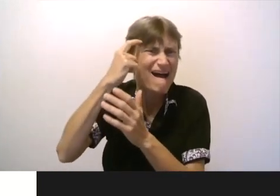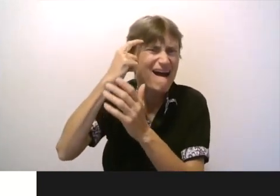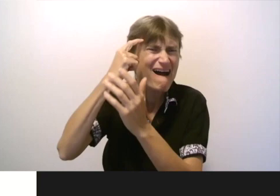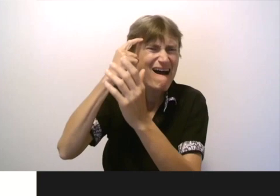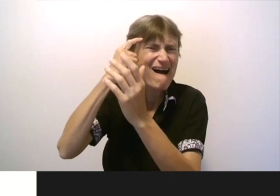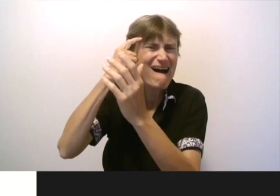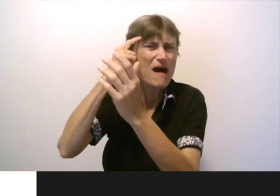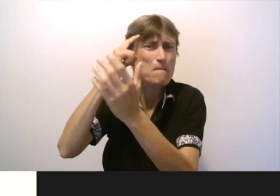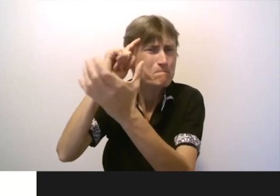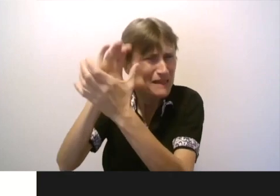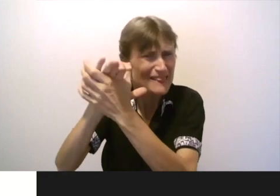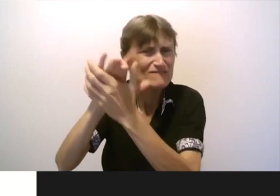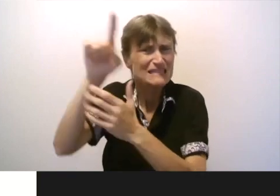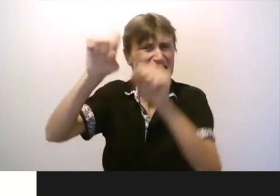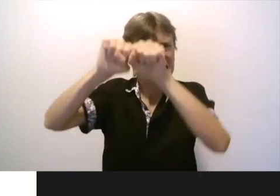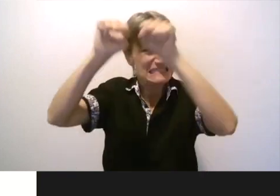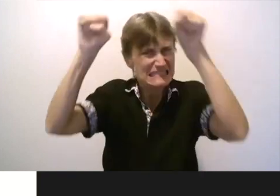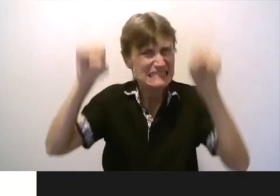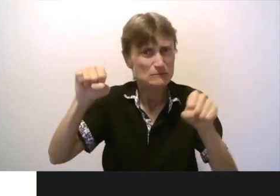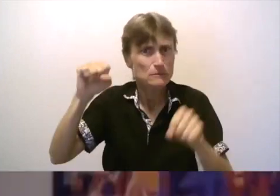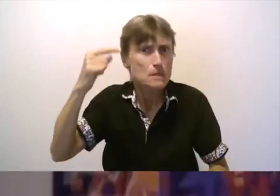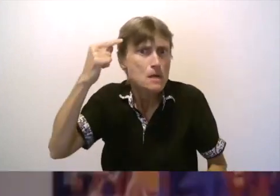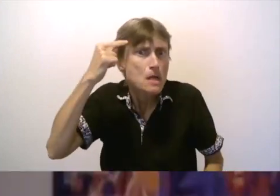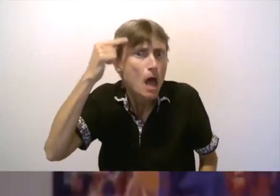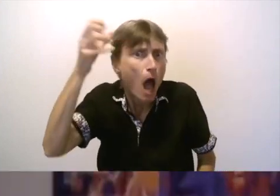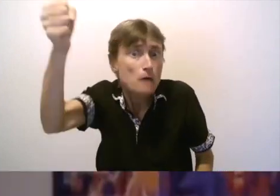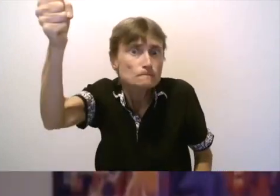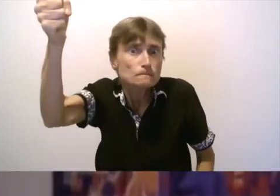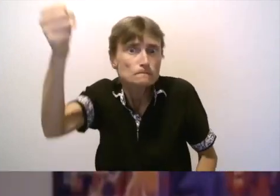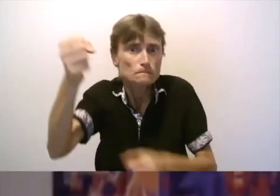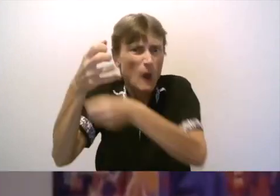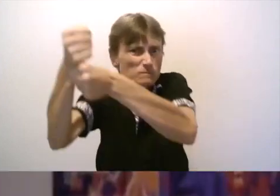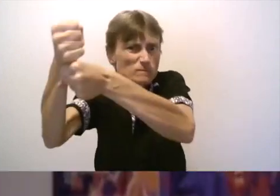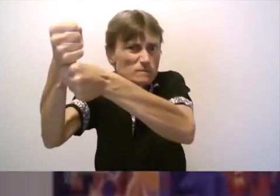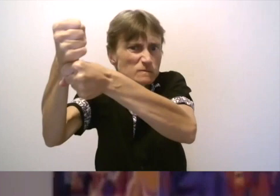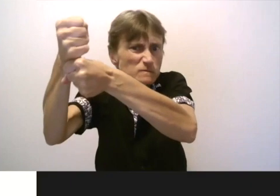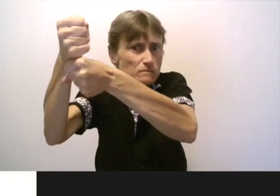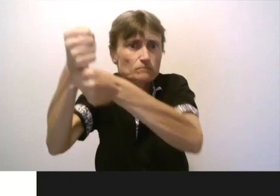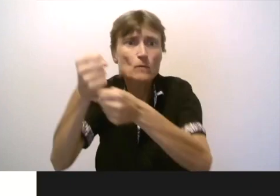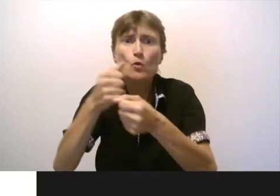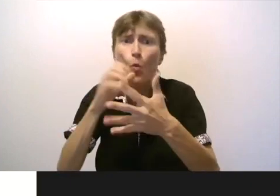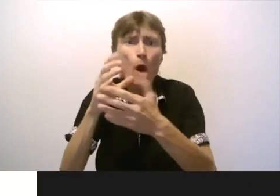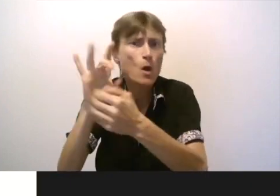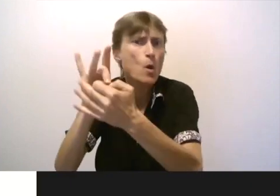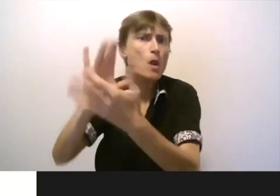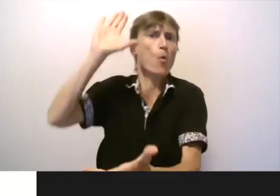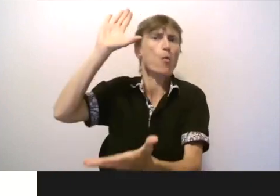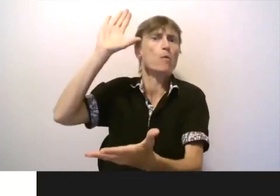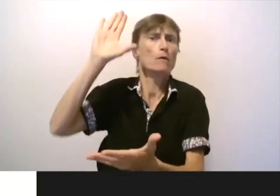systems they don't want them to change so the best thing we can do um and everyone on this webinar like the